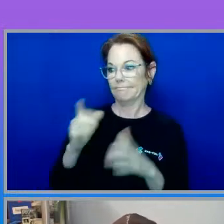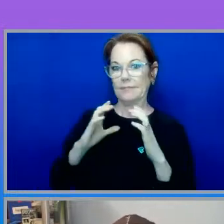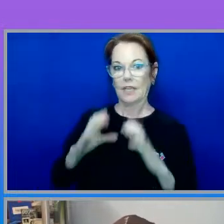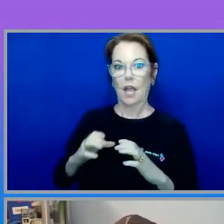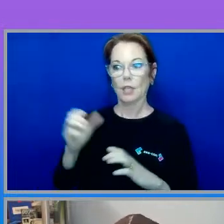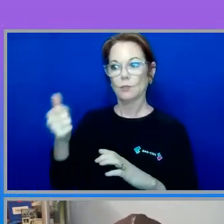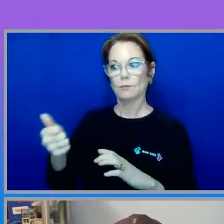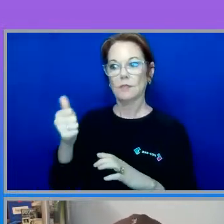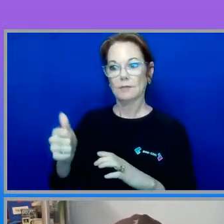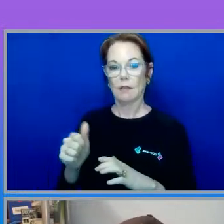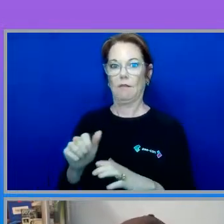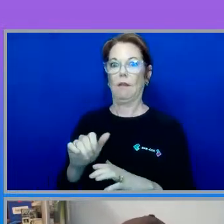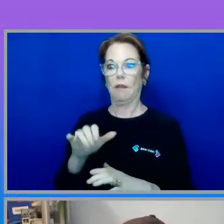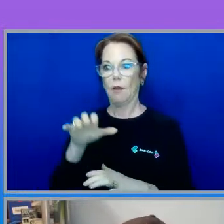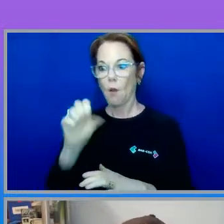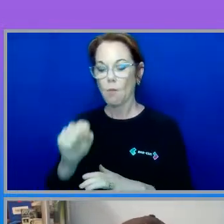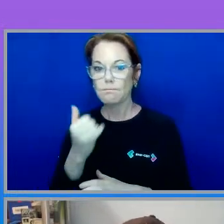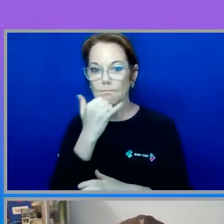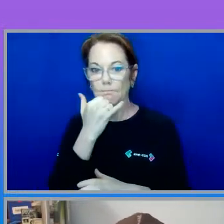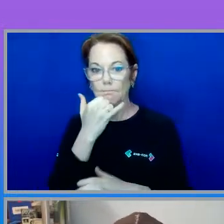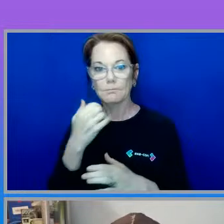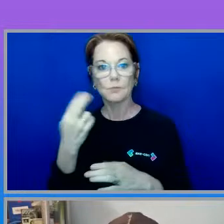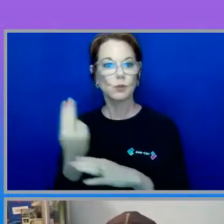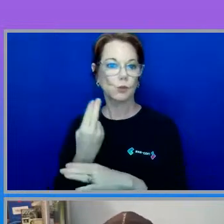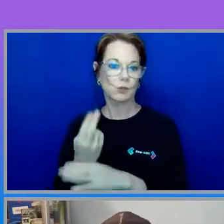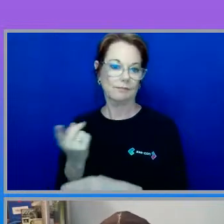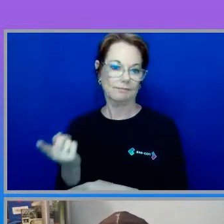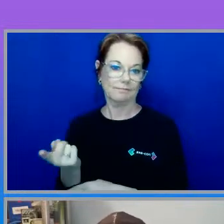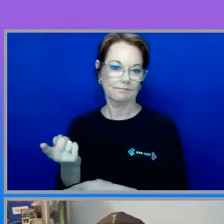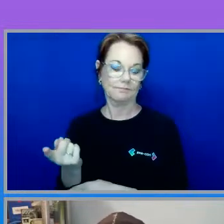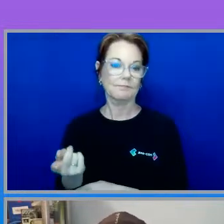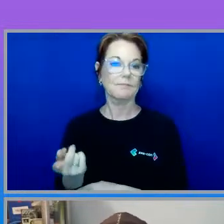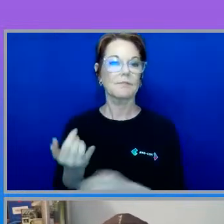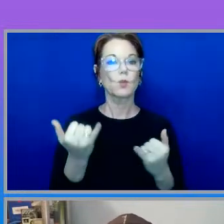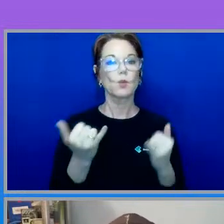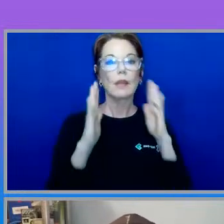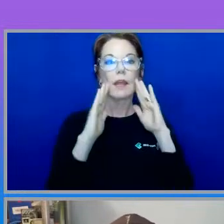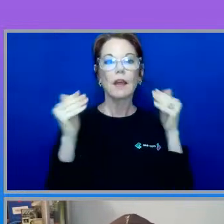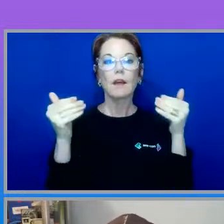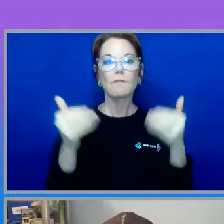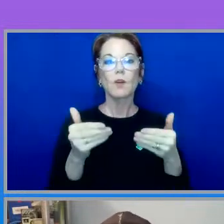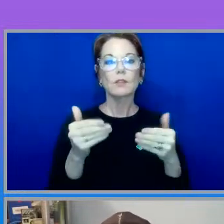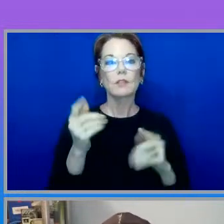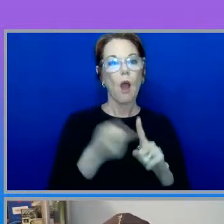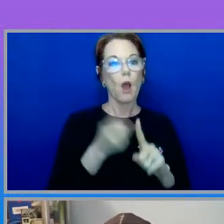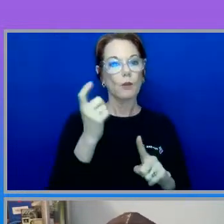customers catch them in production. Today, I'll be